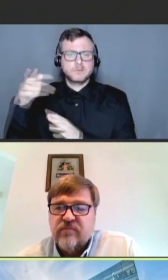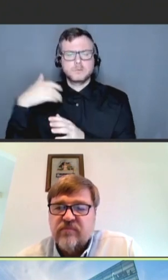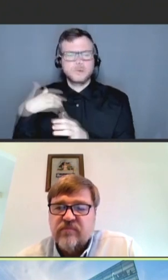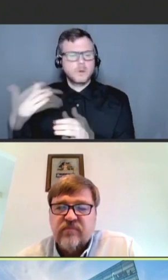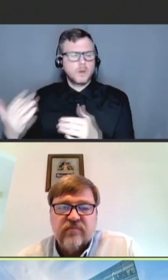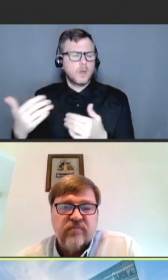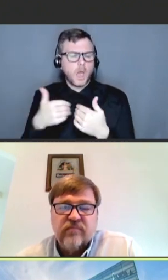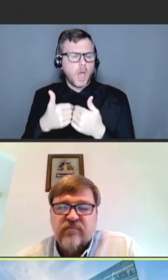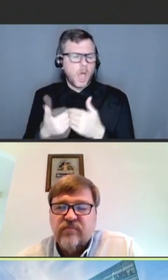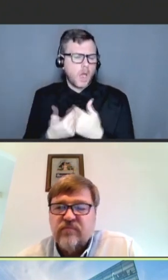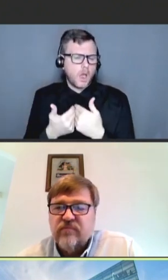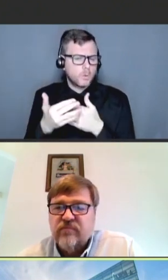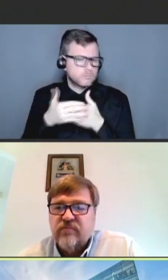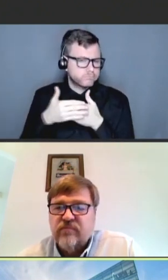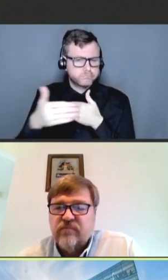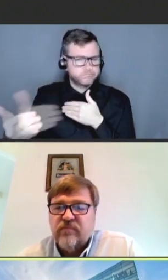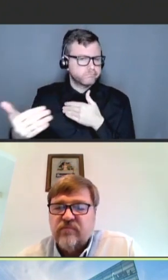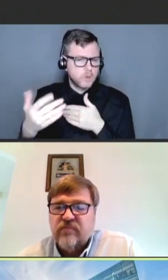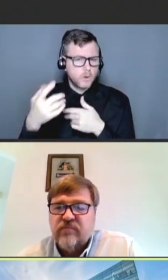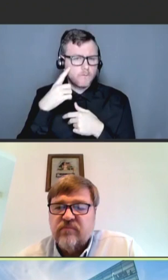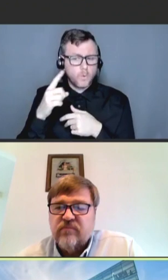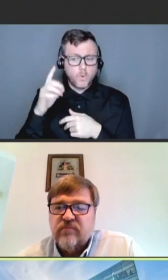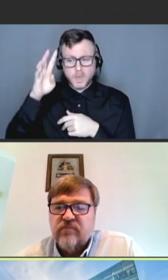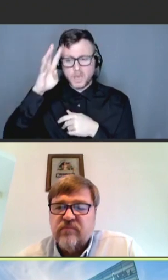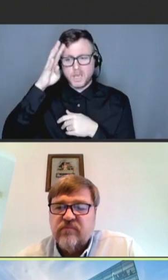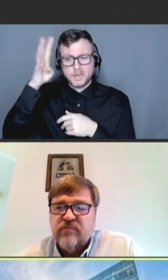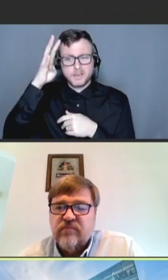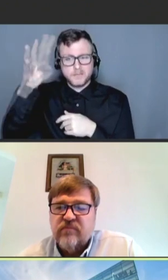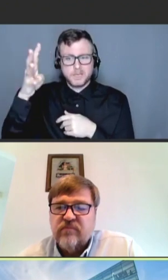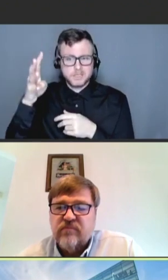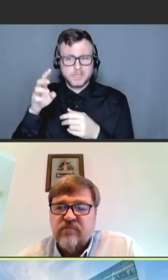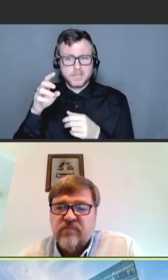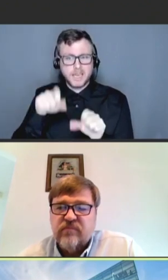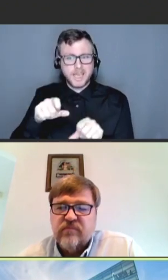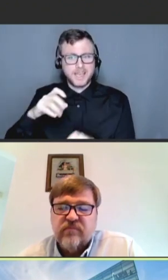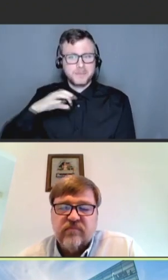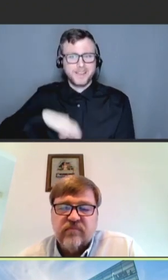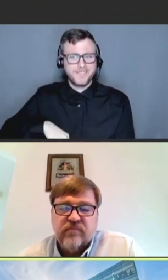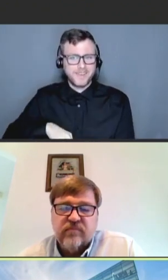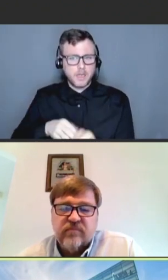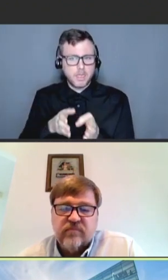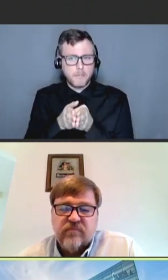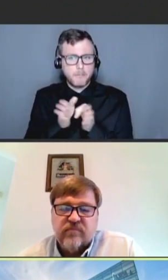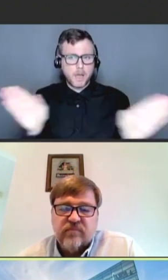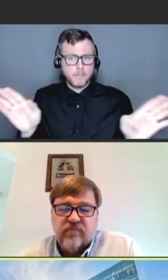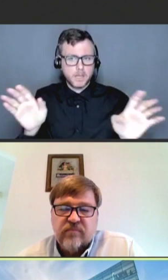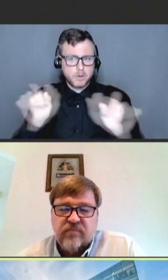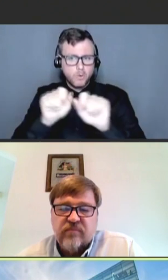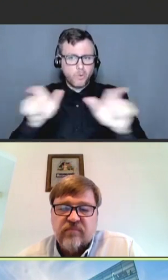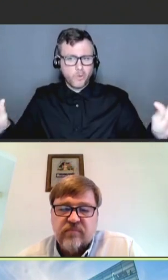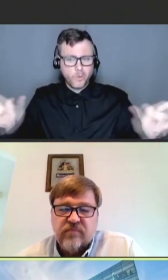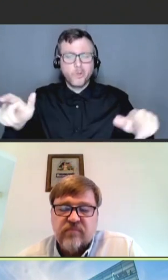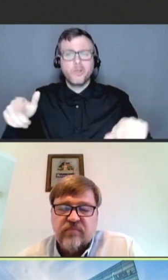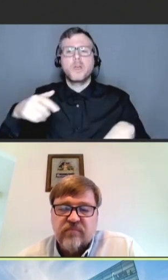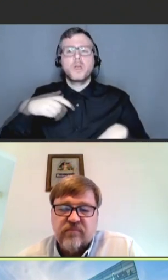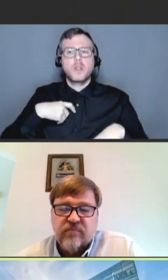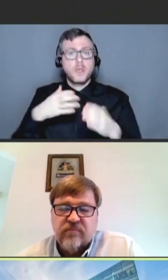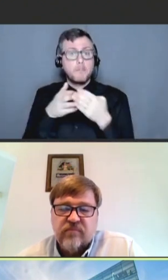so that innovation actually benefits the public, and benefits public health, because it's